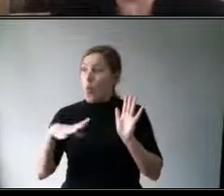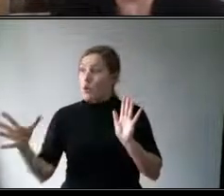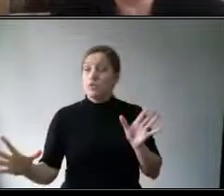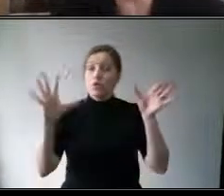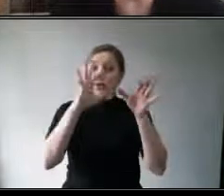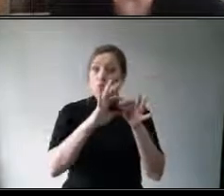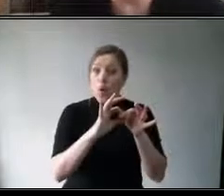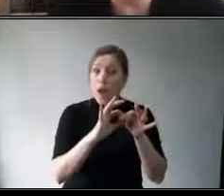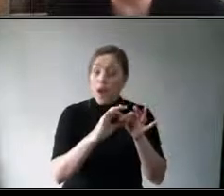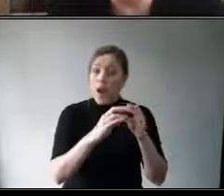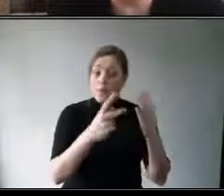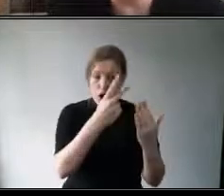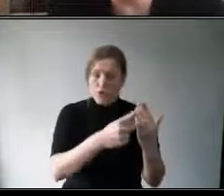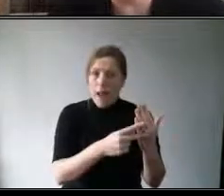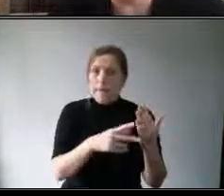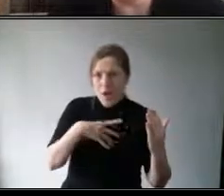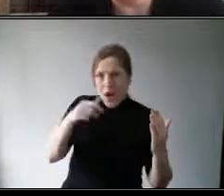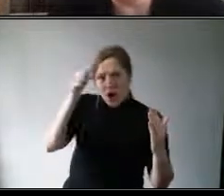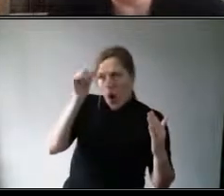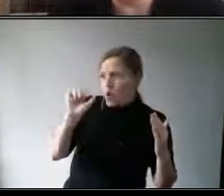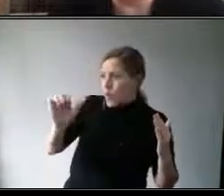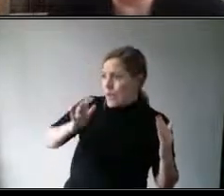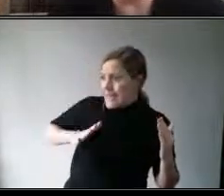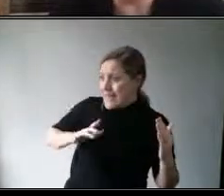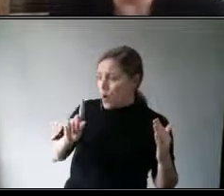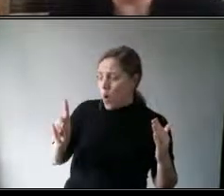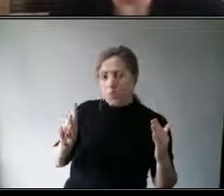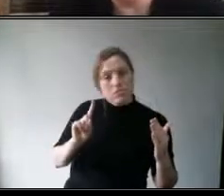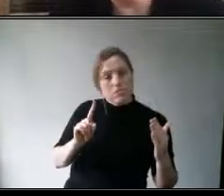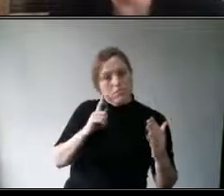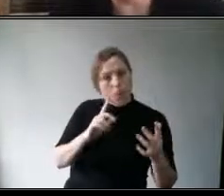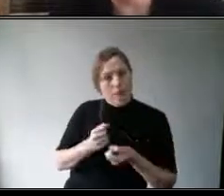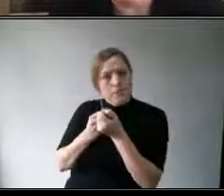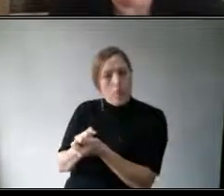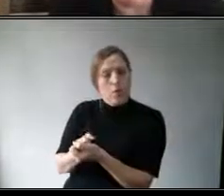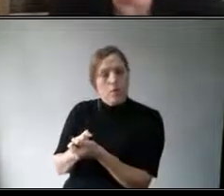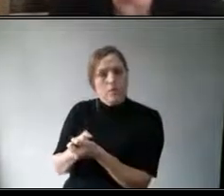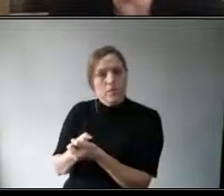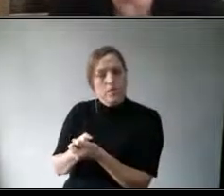have an honest conversation about those up front and that everyone's aware of what that means so